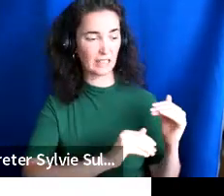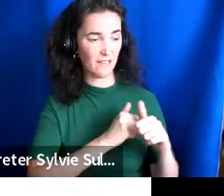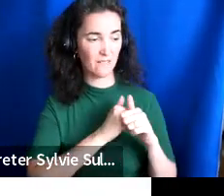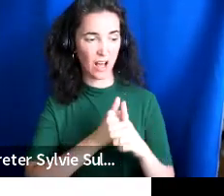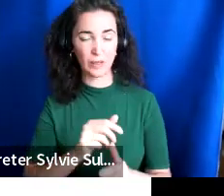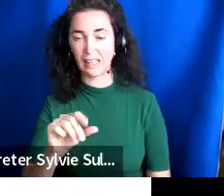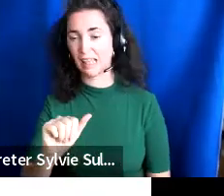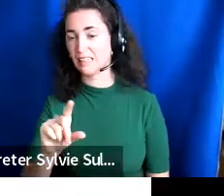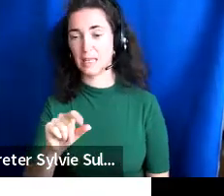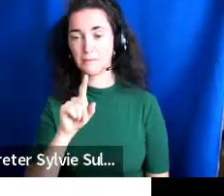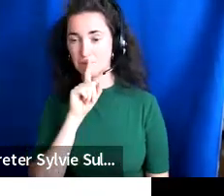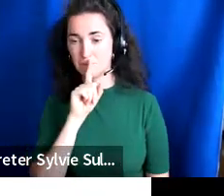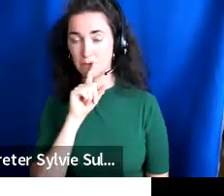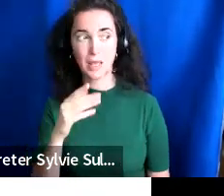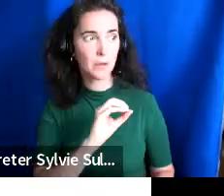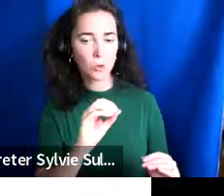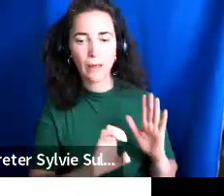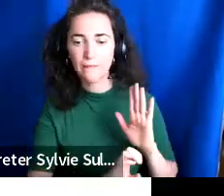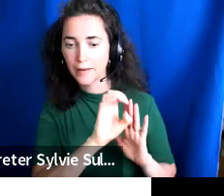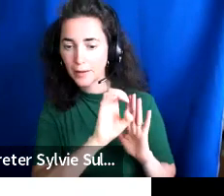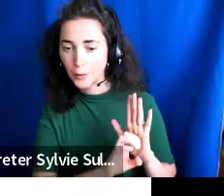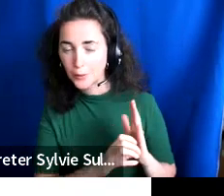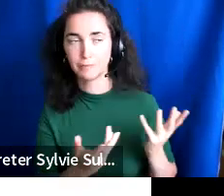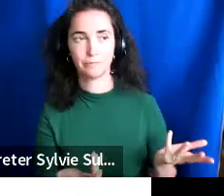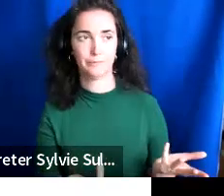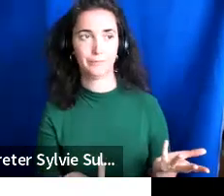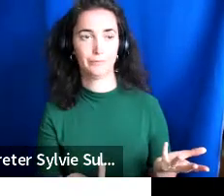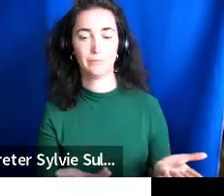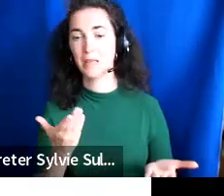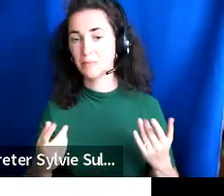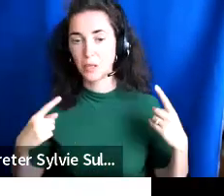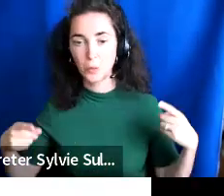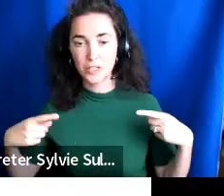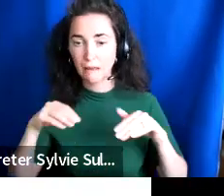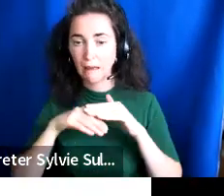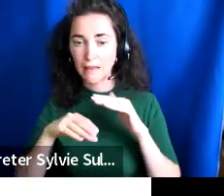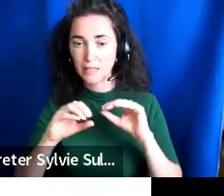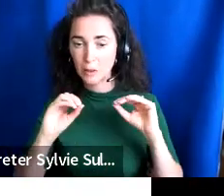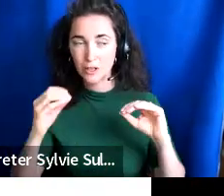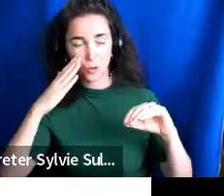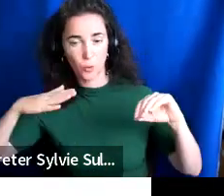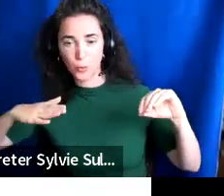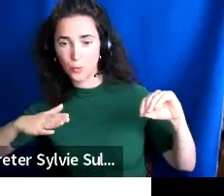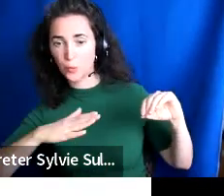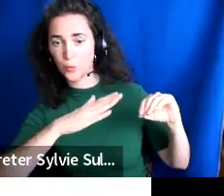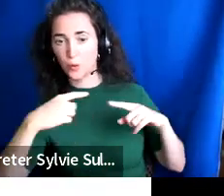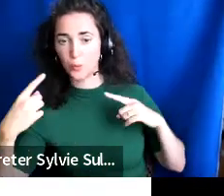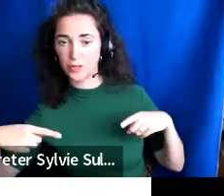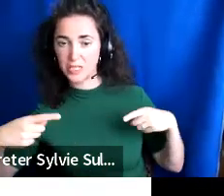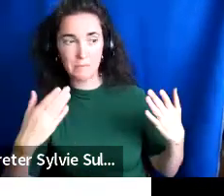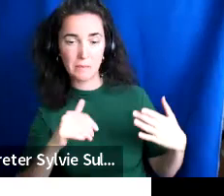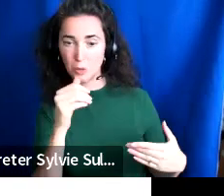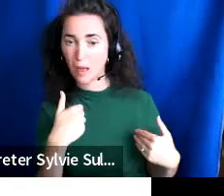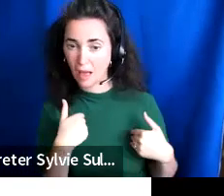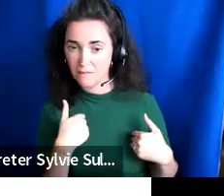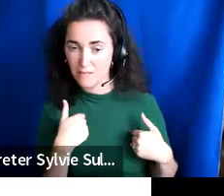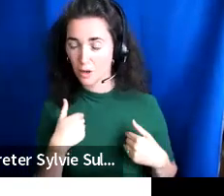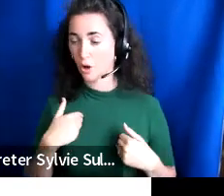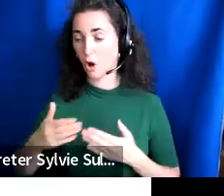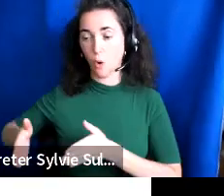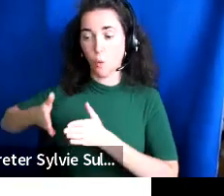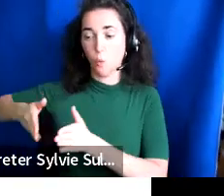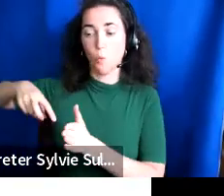You know they may not have any makers. They may not have wheelchairs, slopes, they may not have sidewalks that that are disability friendly.